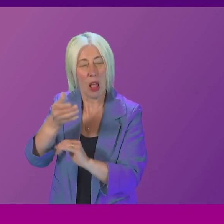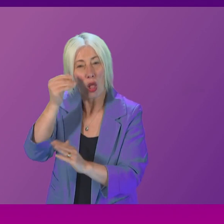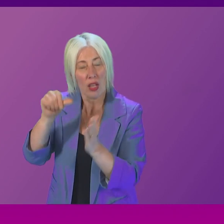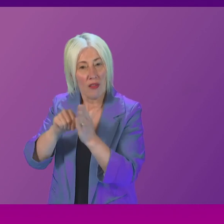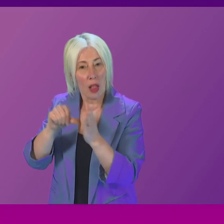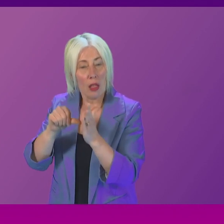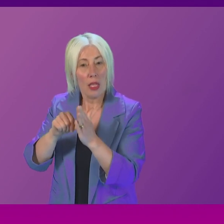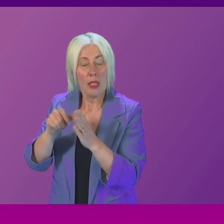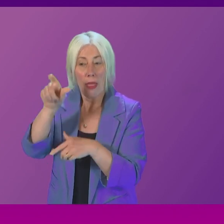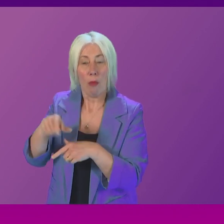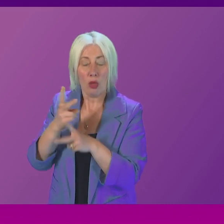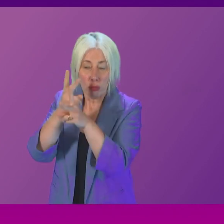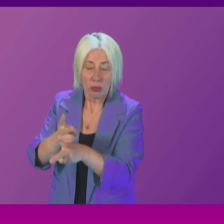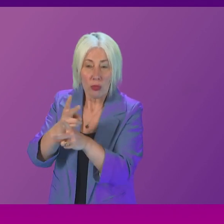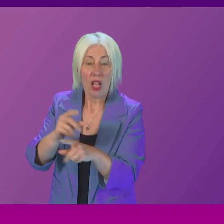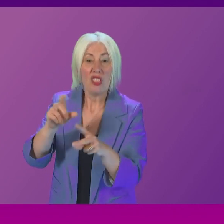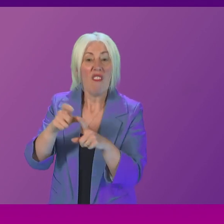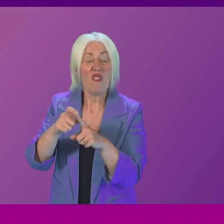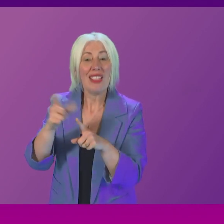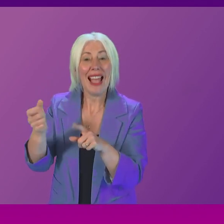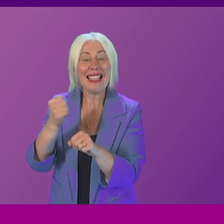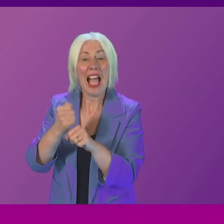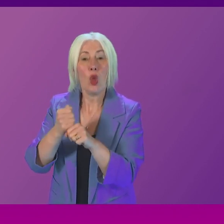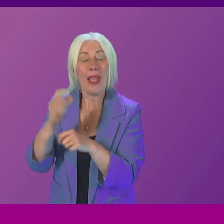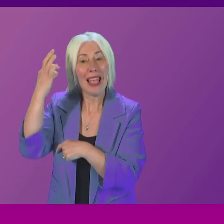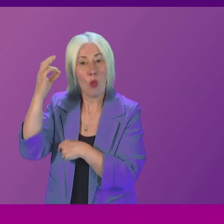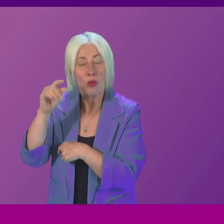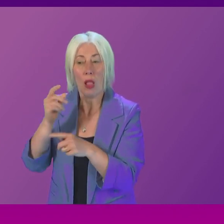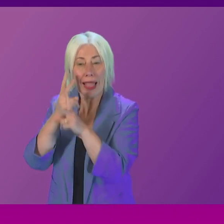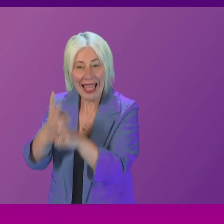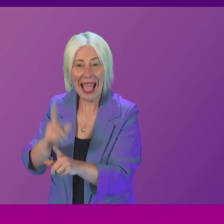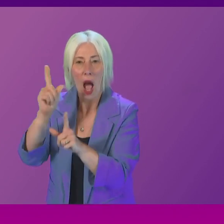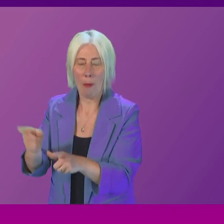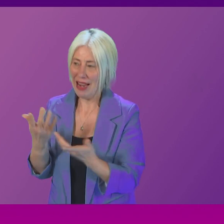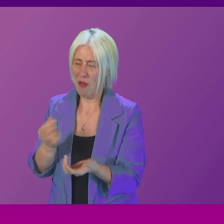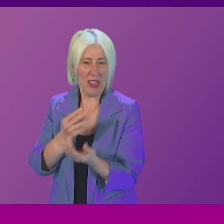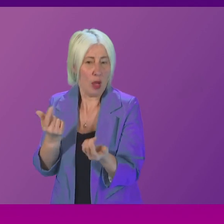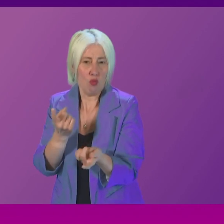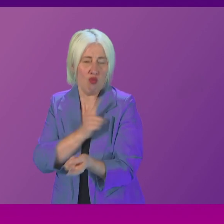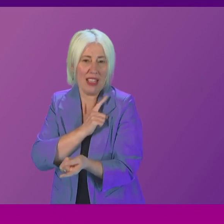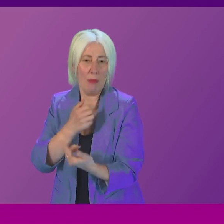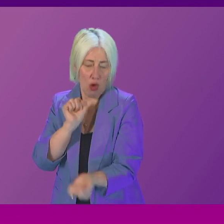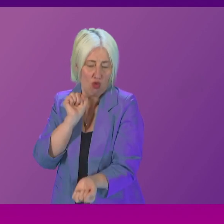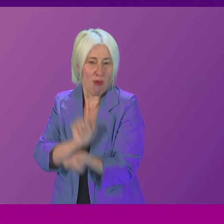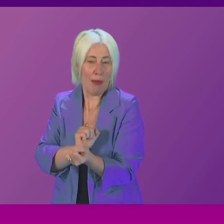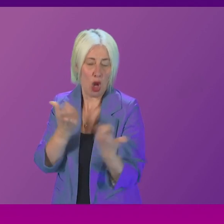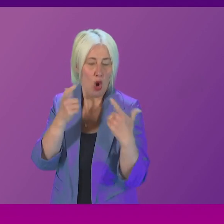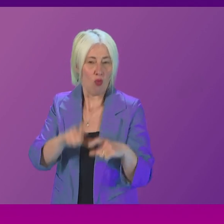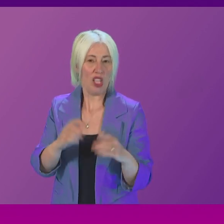who is in the care of Dumfries and Galloway Council but who has, for complex reasons, ended up trapped in a residential home in the south of England.